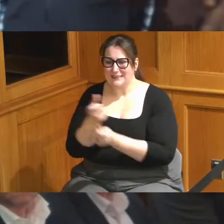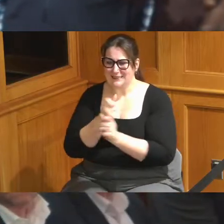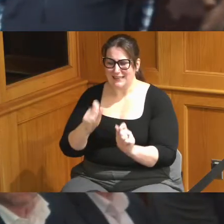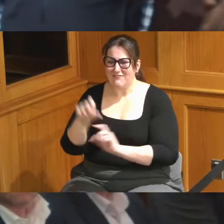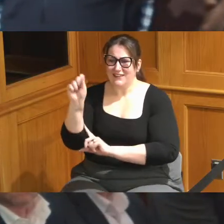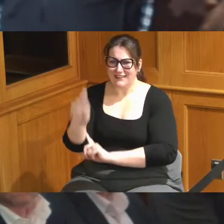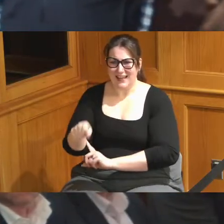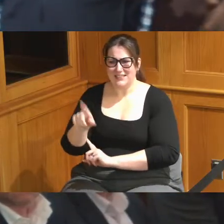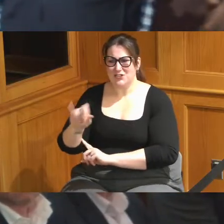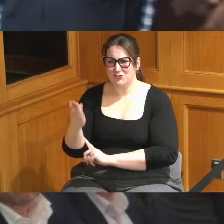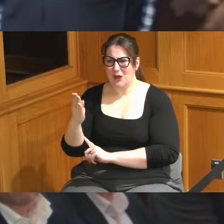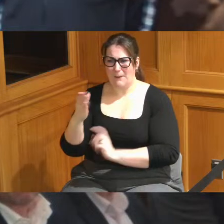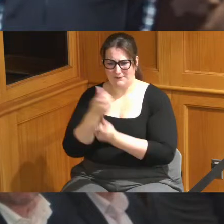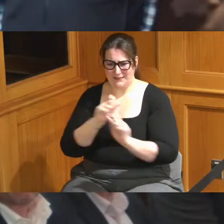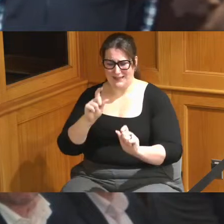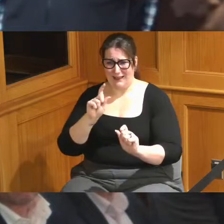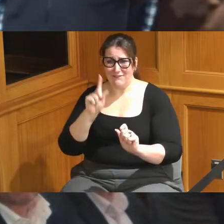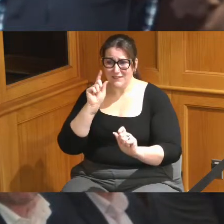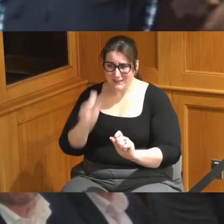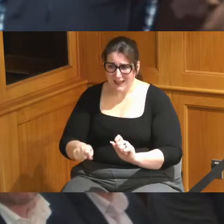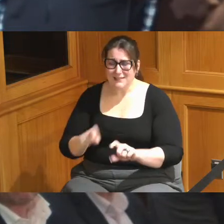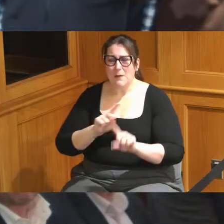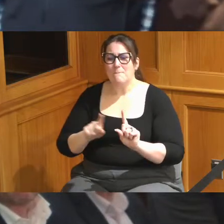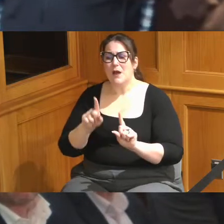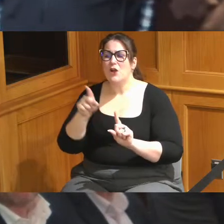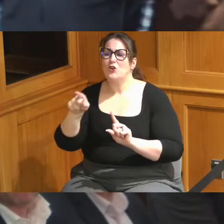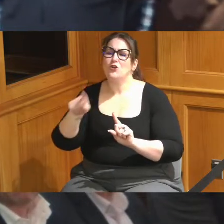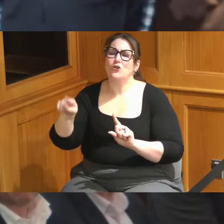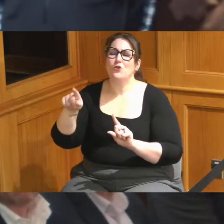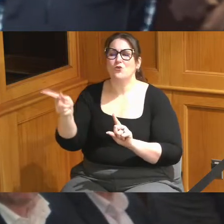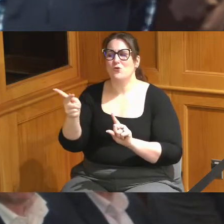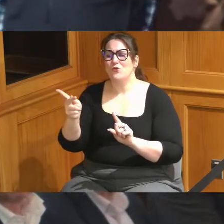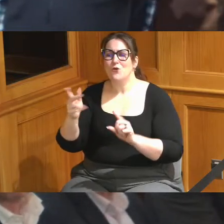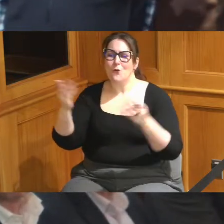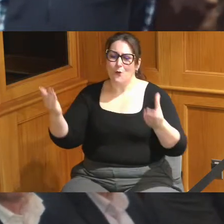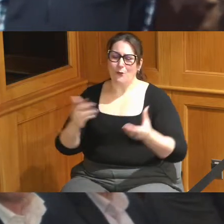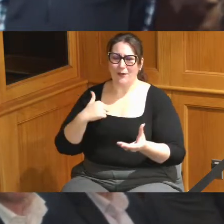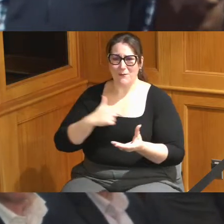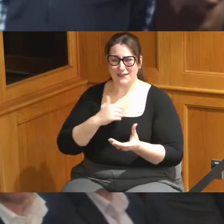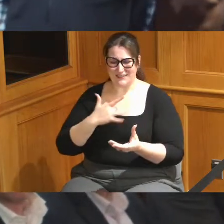it is your job as deputies, but you are welcoming us. You are making us feel good about coming into